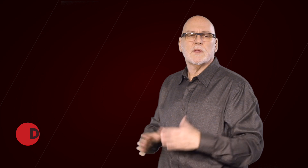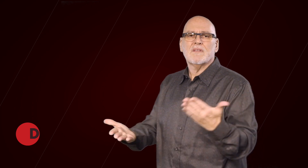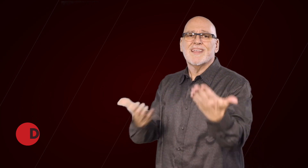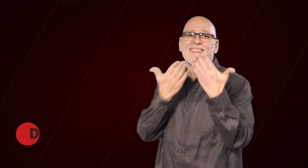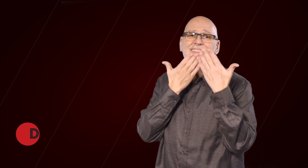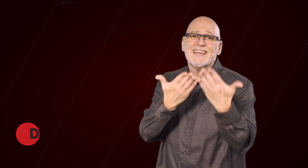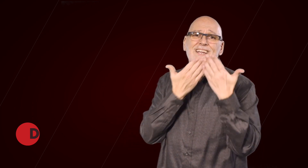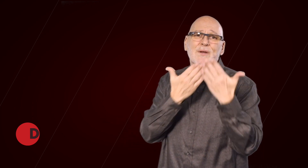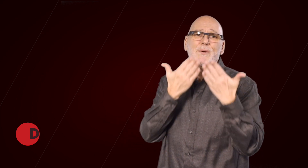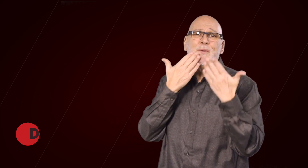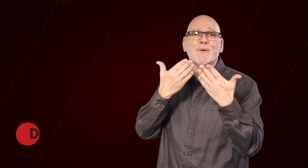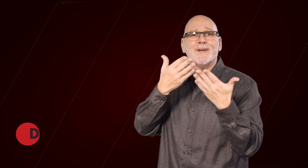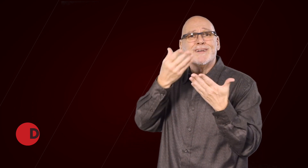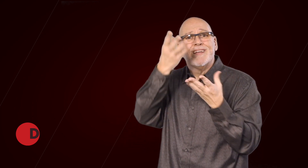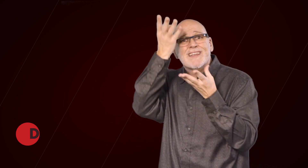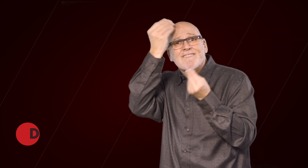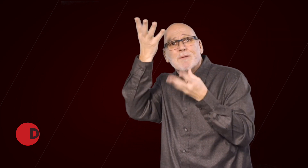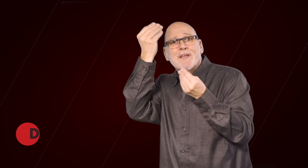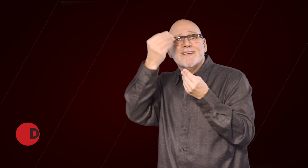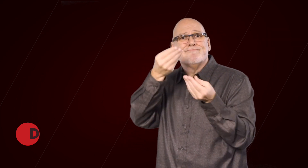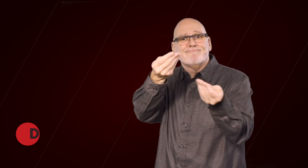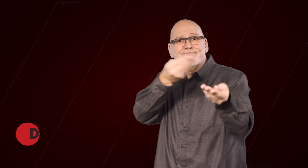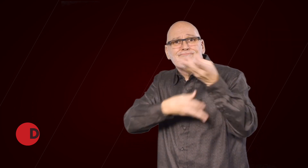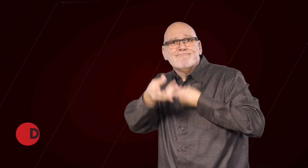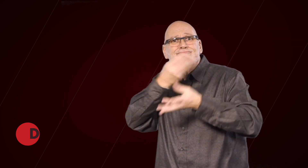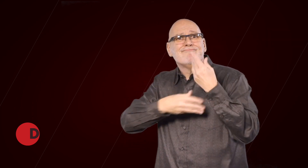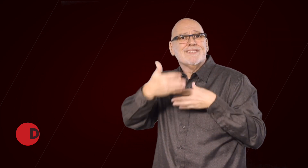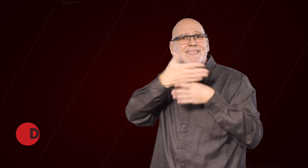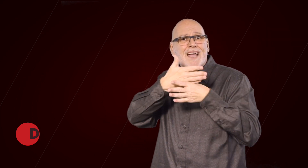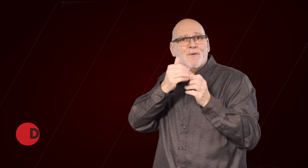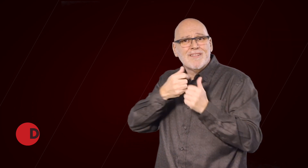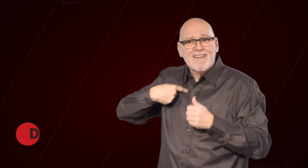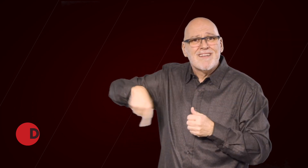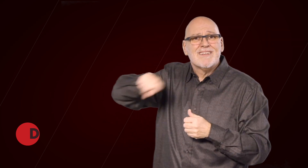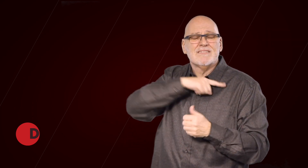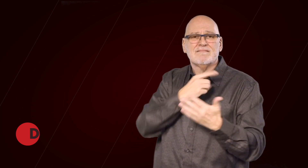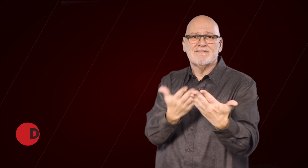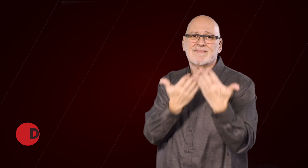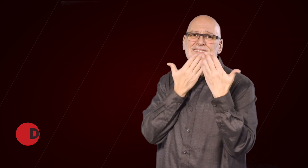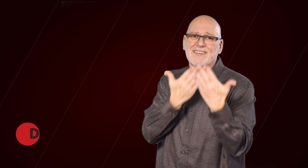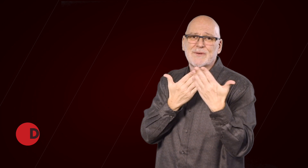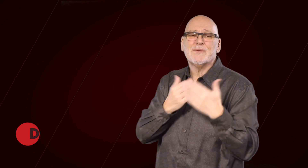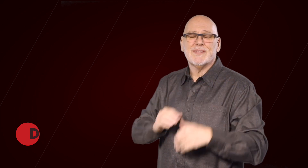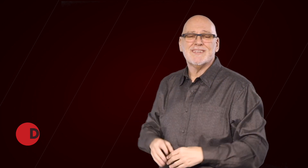[ANSELMO]: Thank you for sharing this information with us.